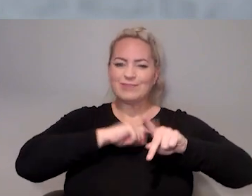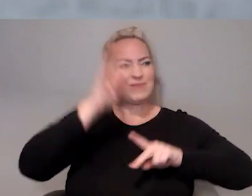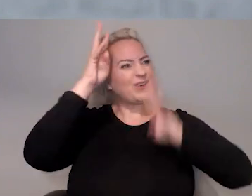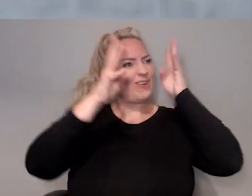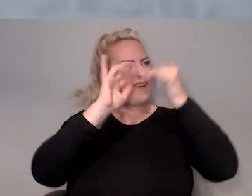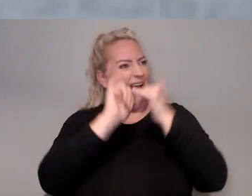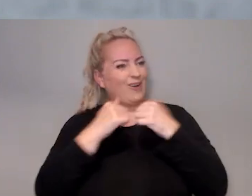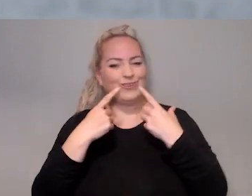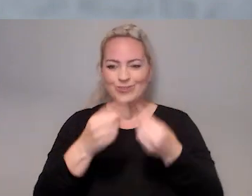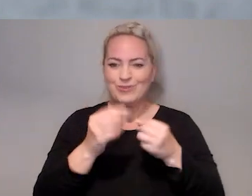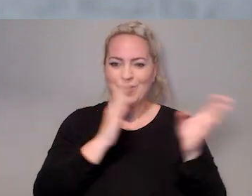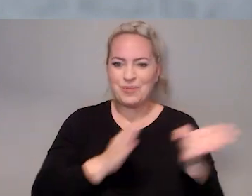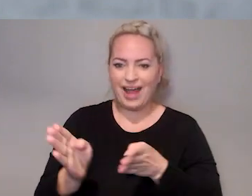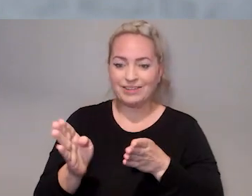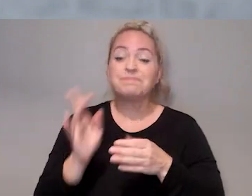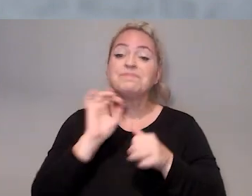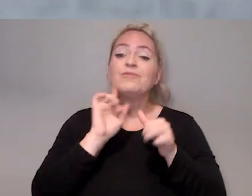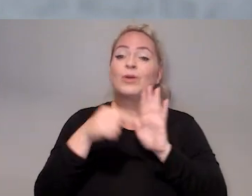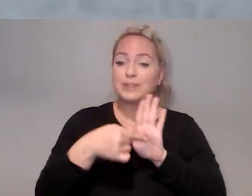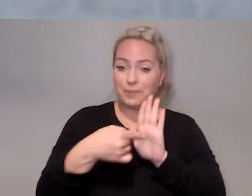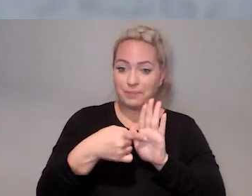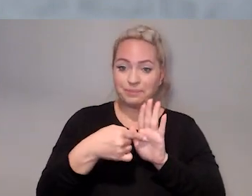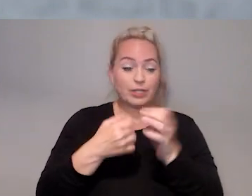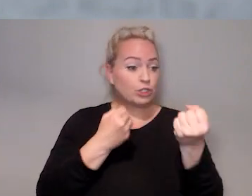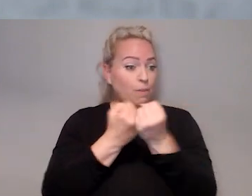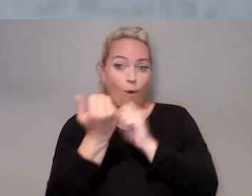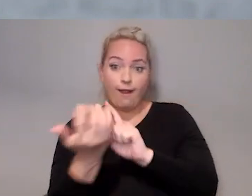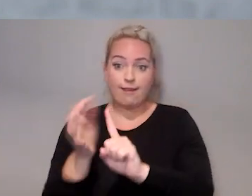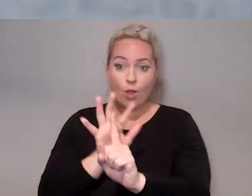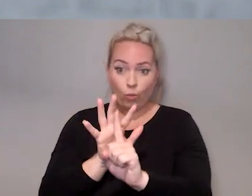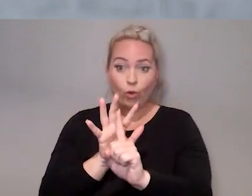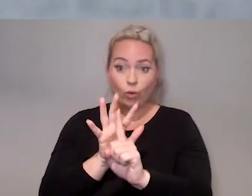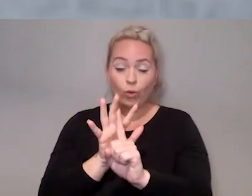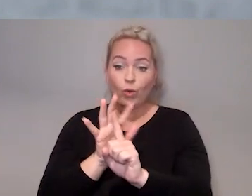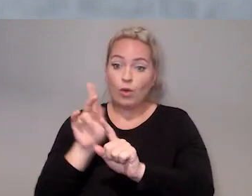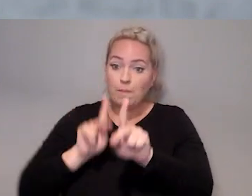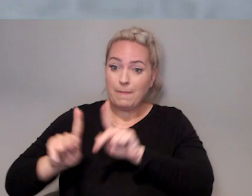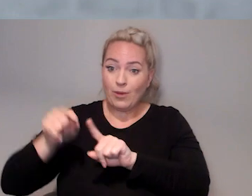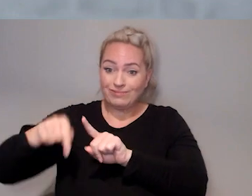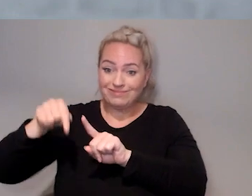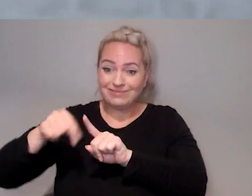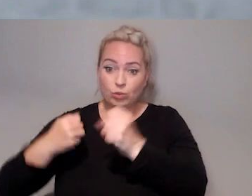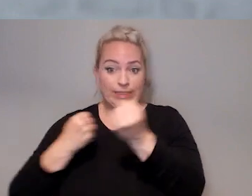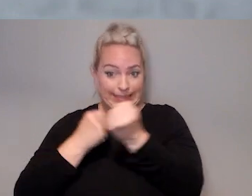doing planning for example the support network or folks that assist the focused person such